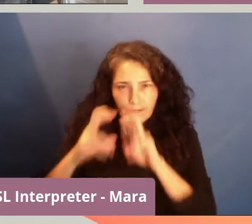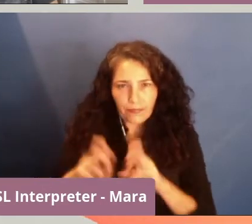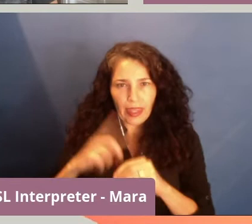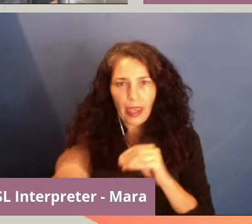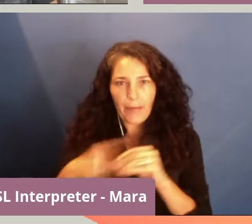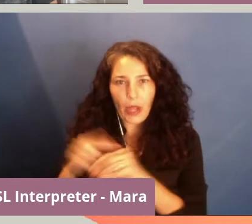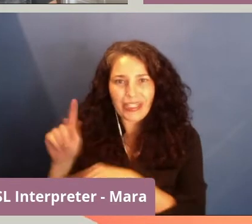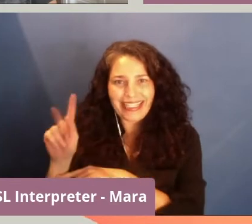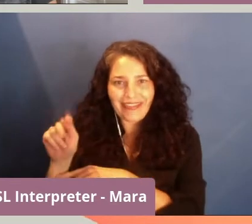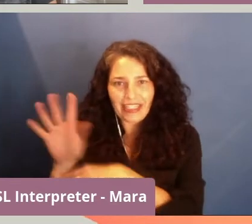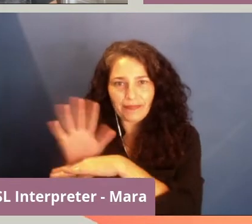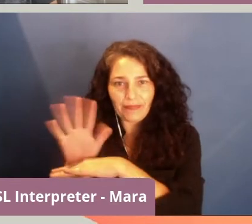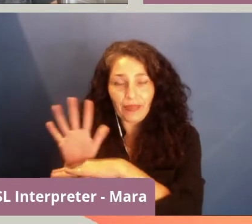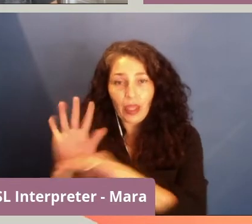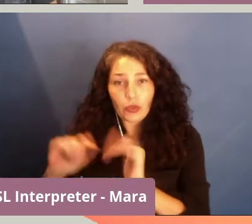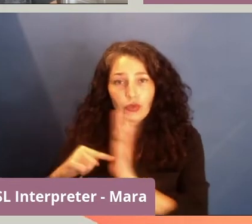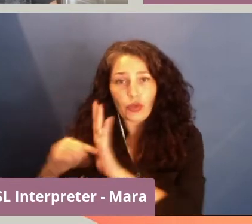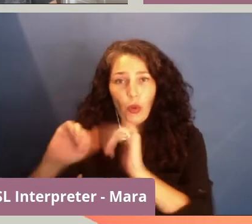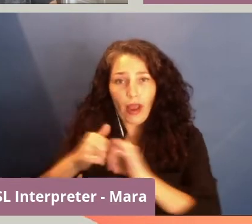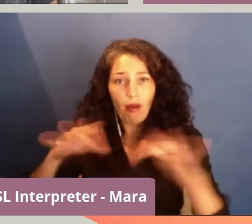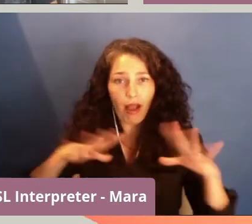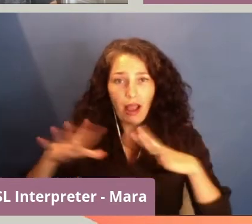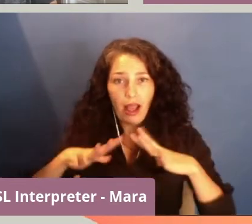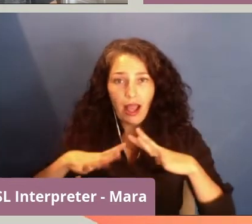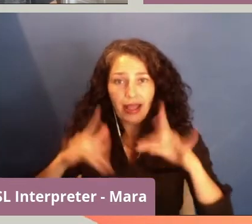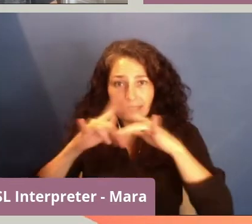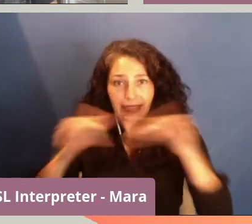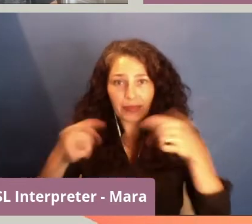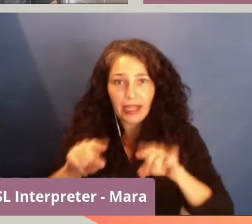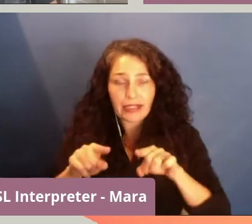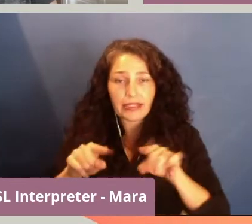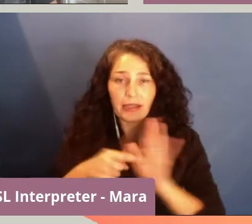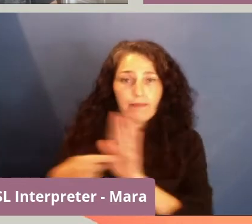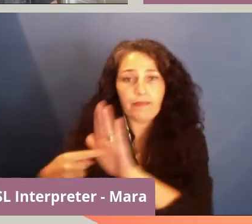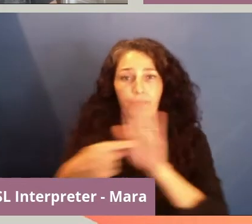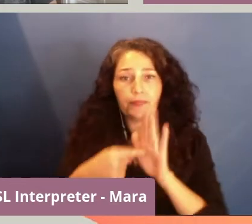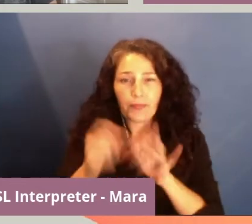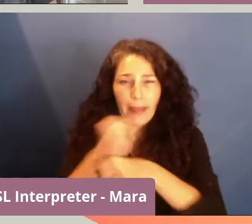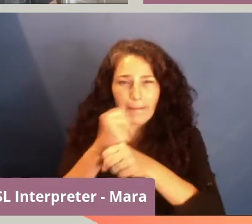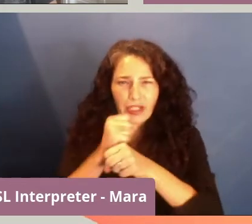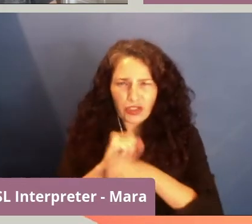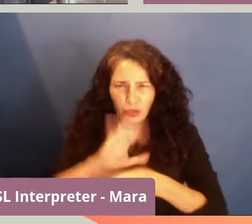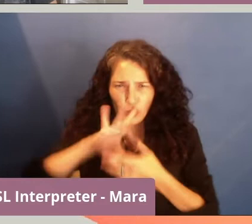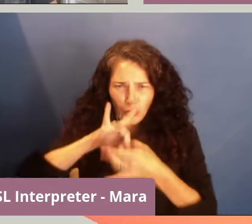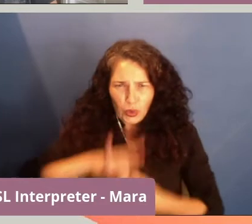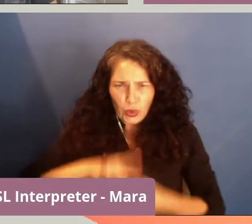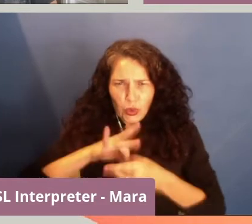revealing how Hollywood simultaneously reflects and manufacturers our deepest anxieties about gender.